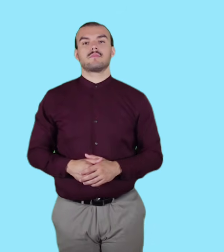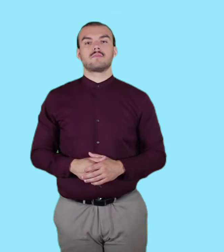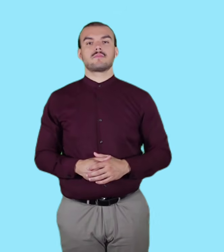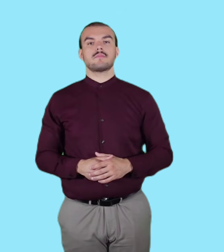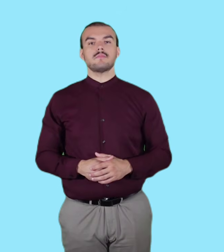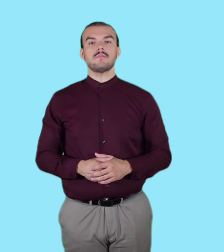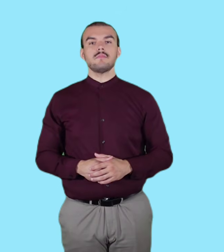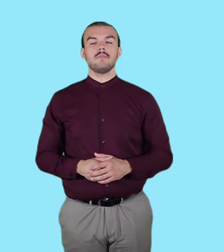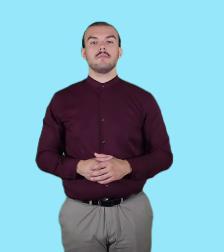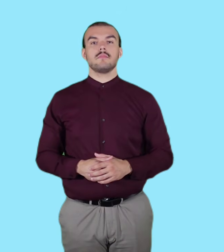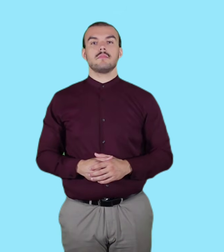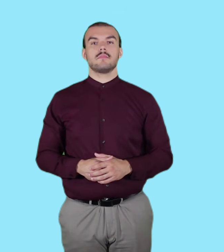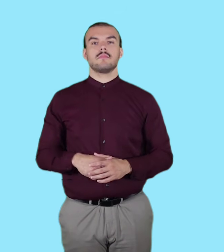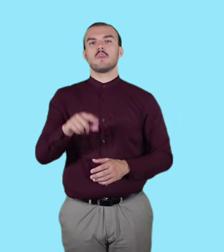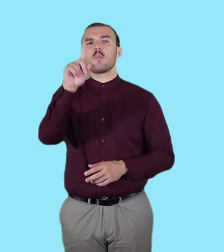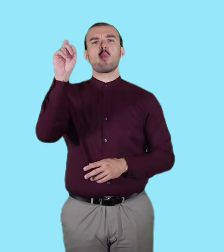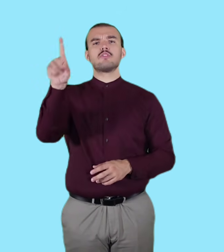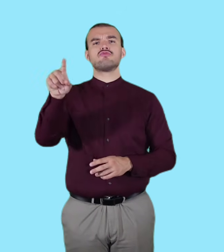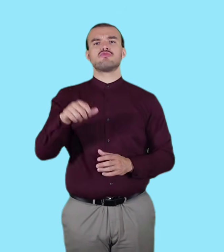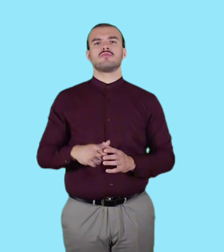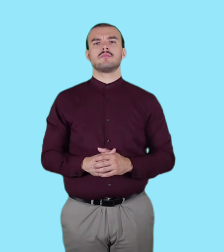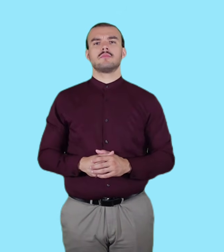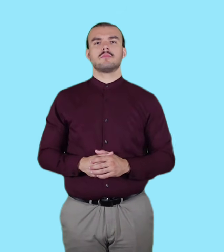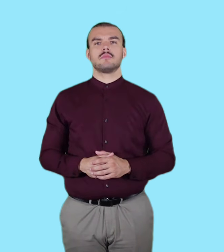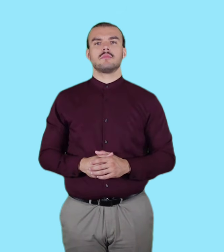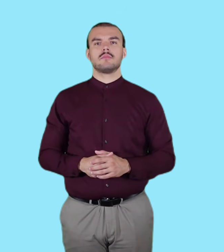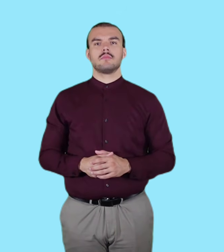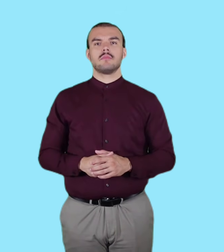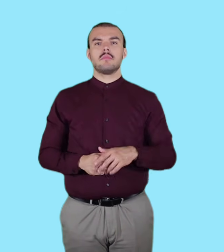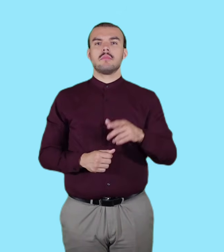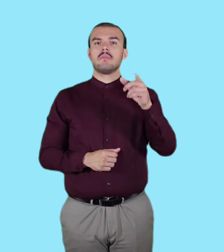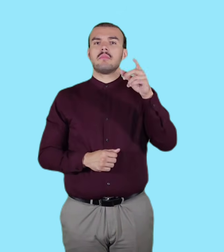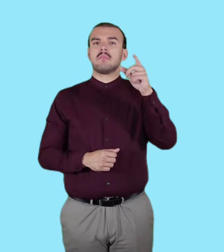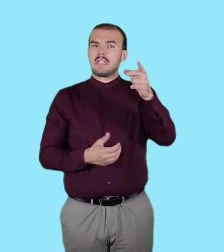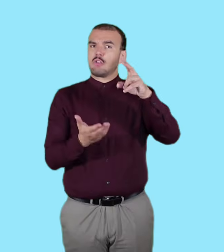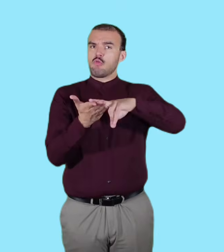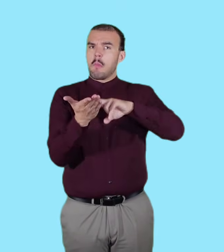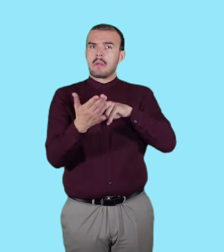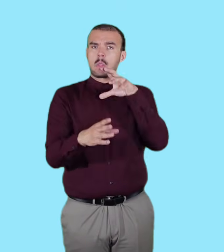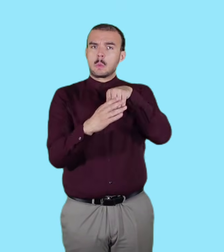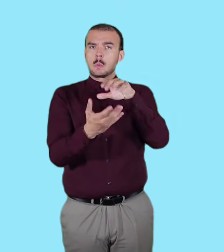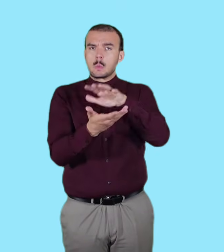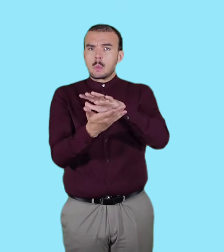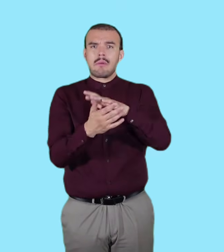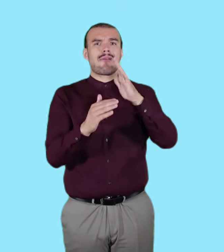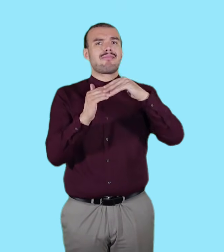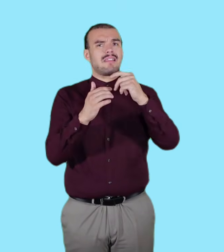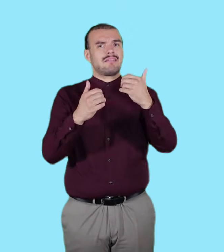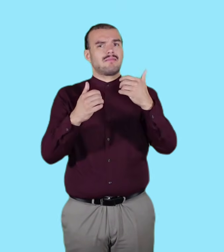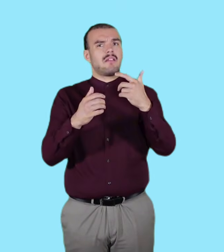Question 12. Question: Does enrollment in school at least halftime